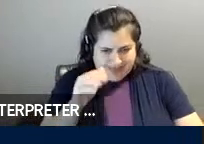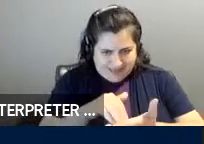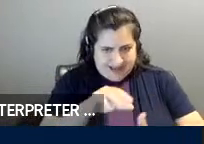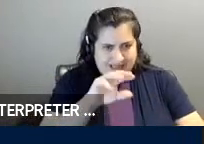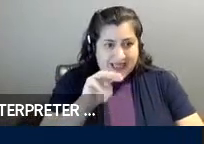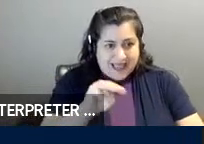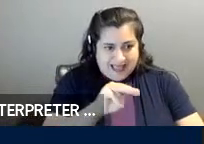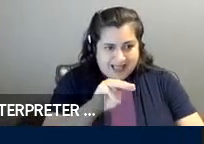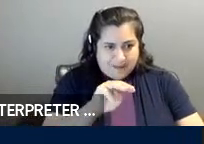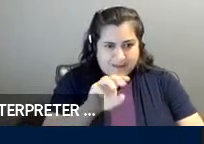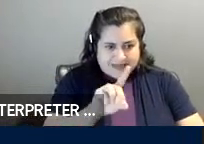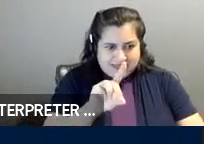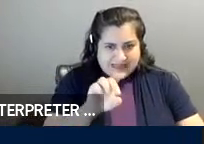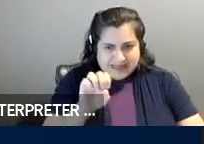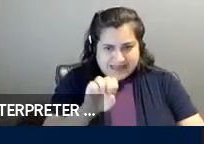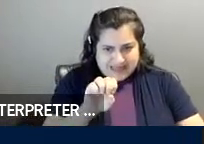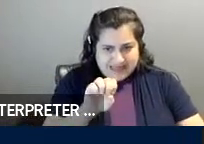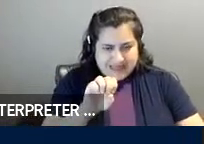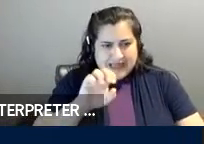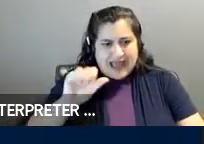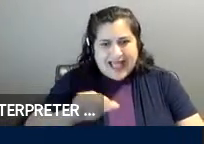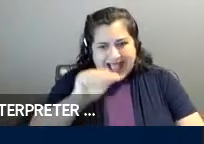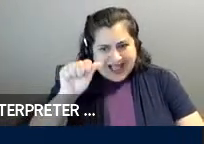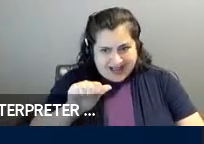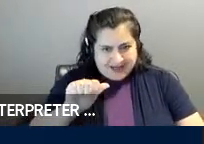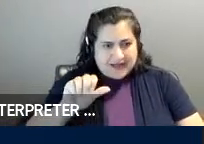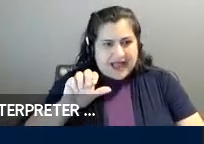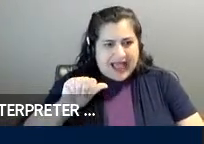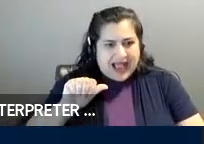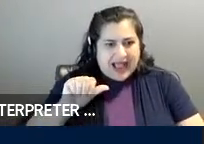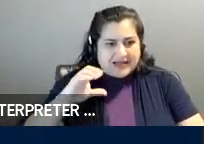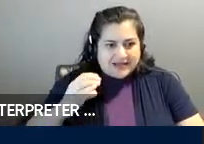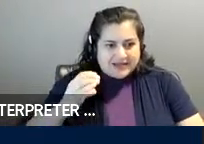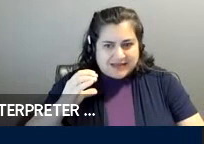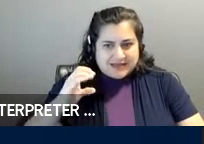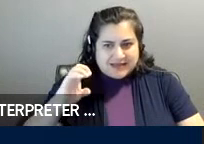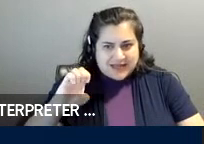And so you have -- like I said, you have up until May 27 for written comments as well.